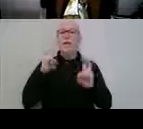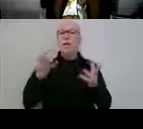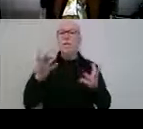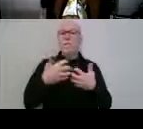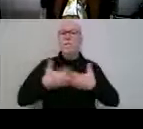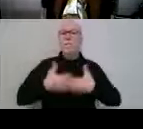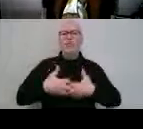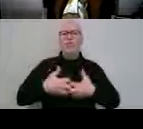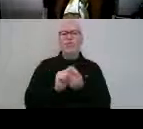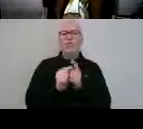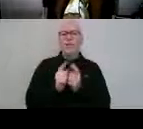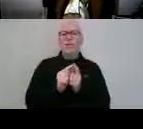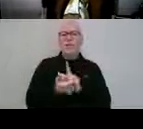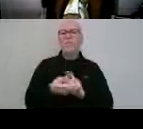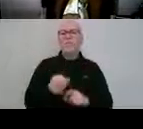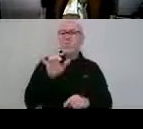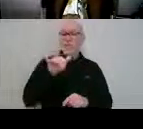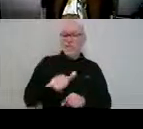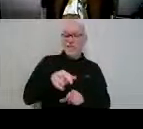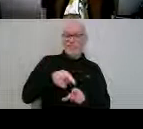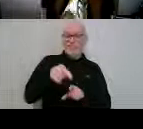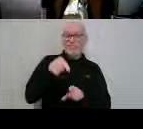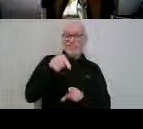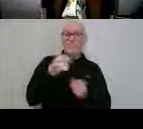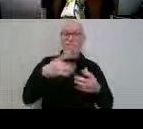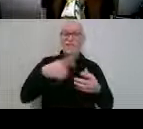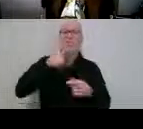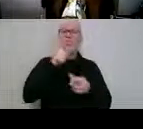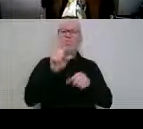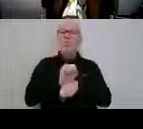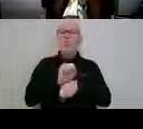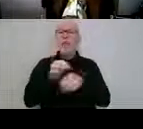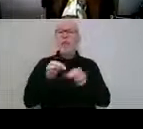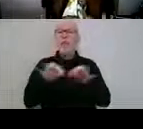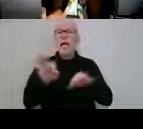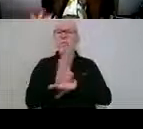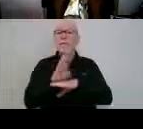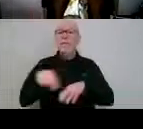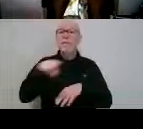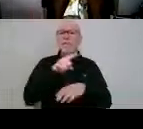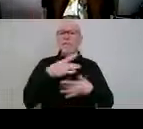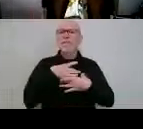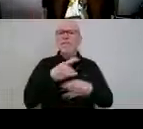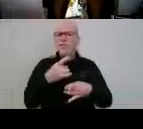This is an area that those of us in the language industry are interested in following.